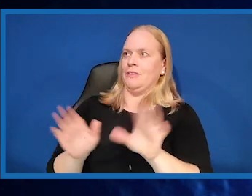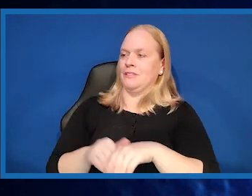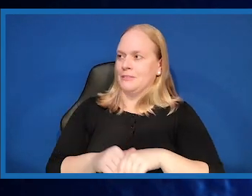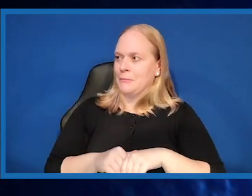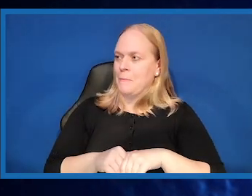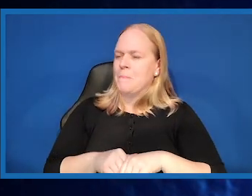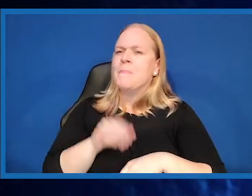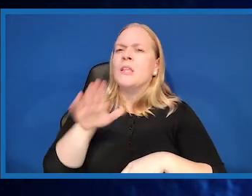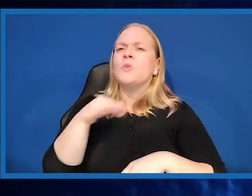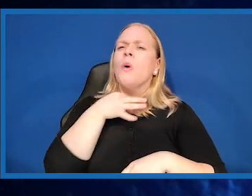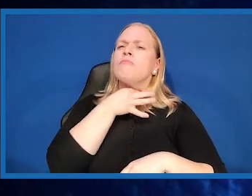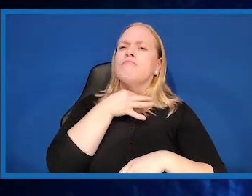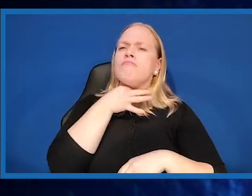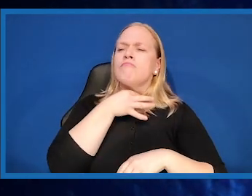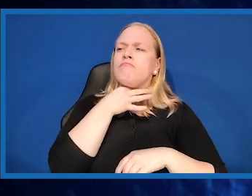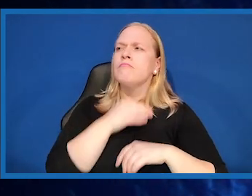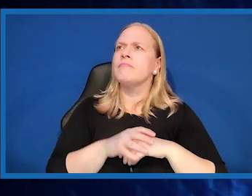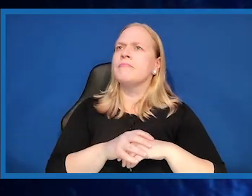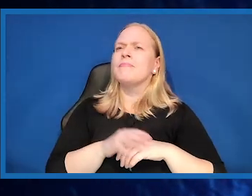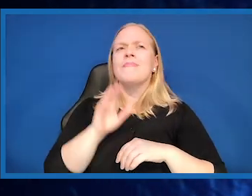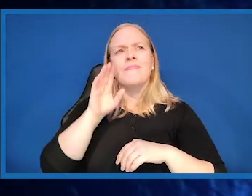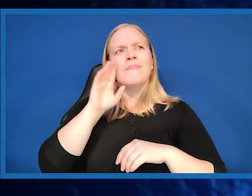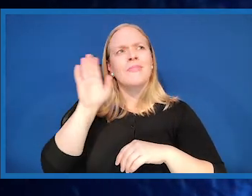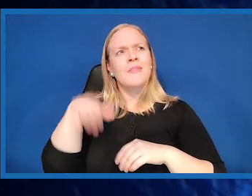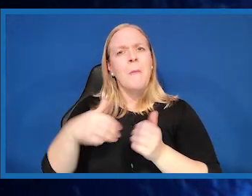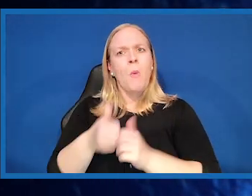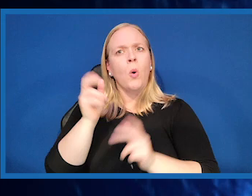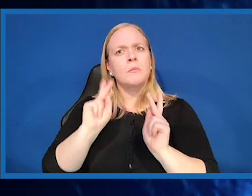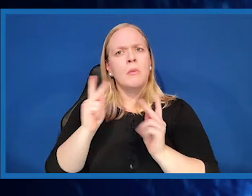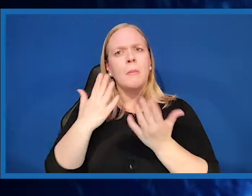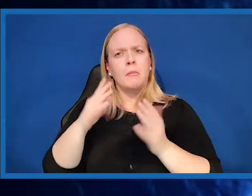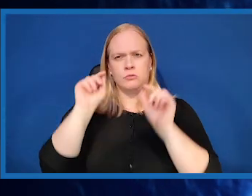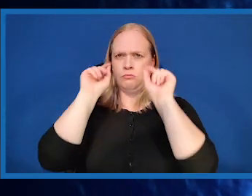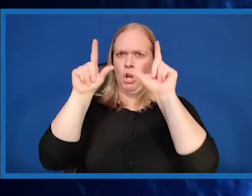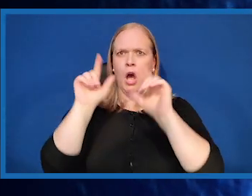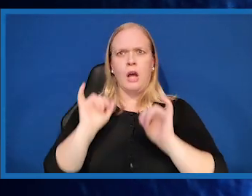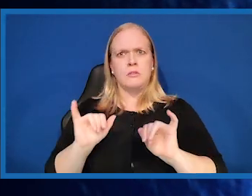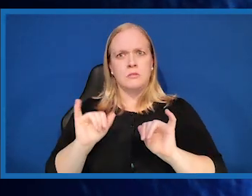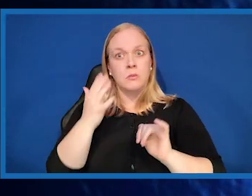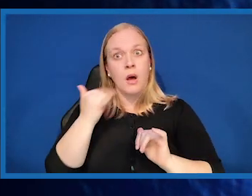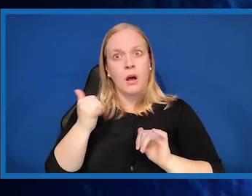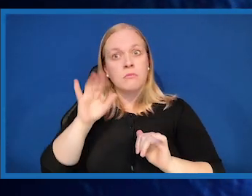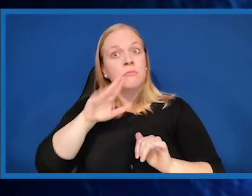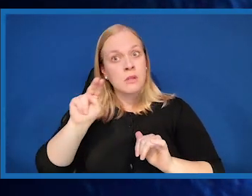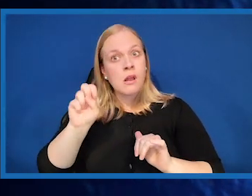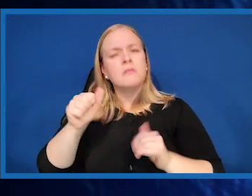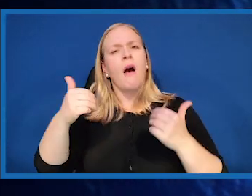SO I-I THINK ONE THING THAT PEOPLE MIGHT FIND SURPRISING IS THAT, YOU KNOW, NASA HAS A SUITE OF TOOLS THAT IT USES TO STUDY THE OCEAN,